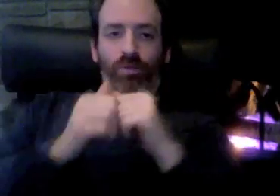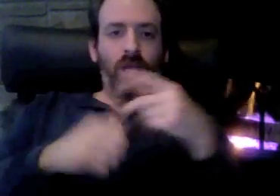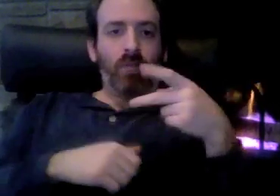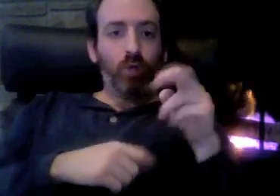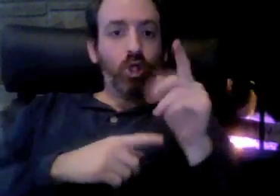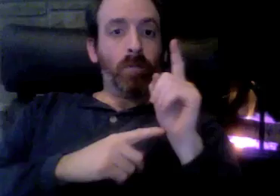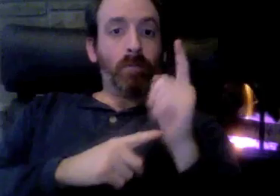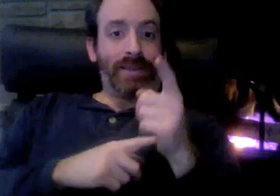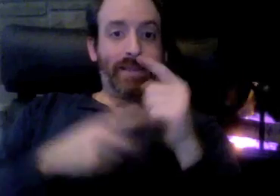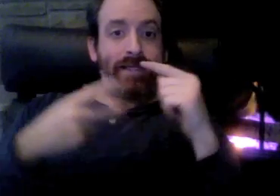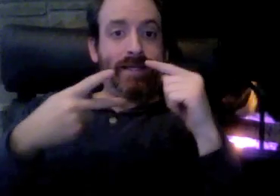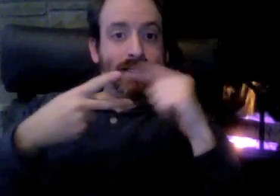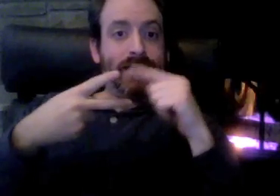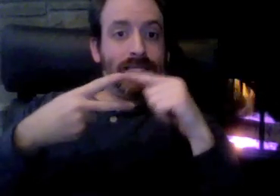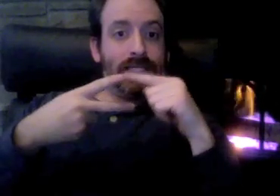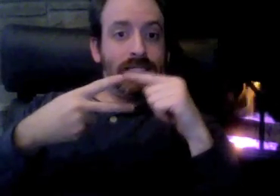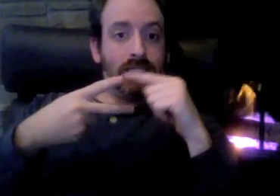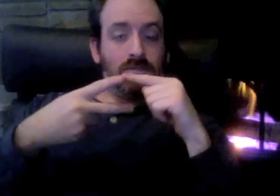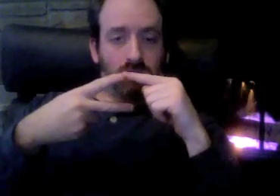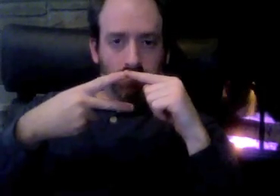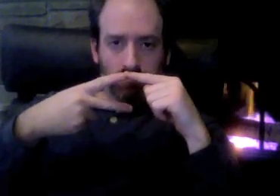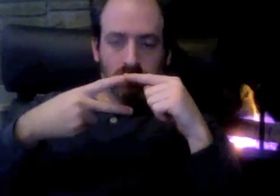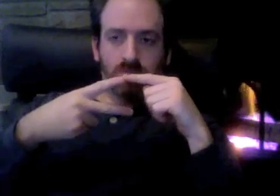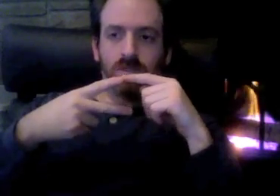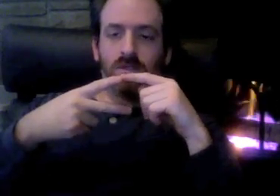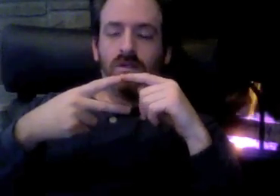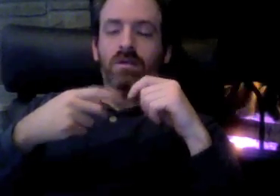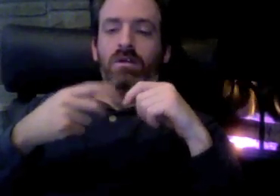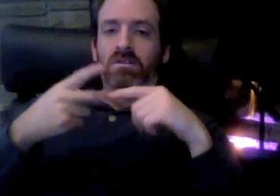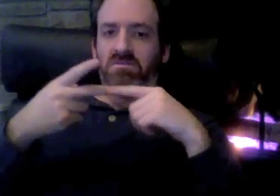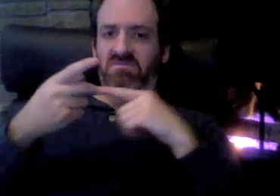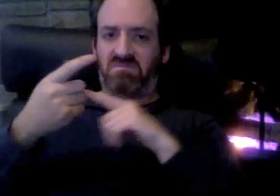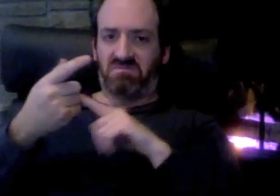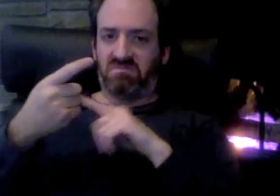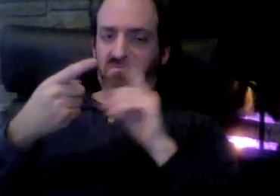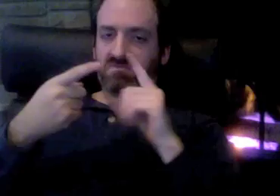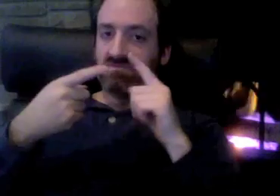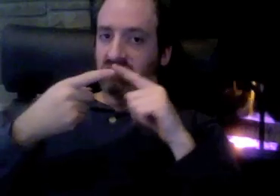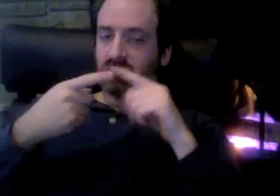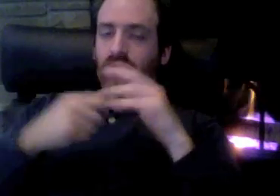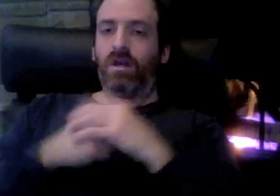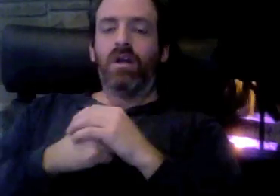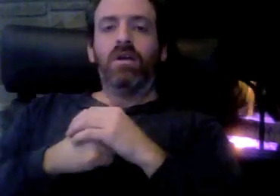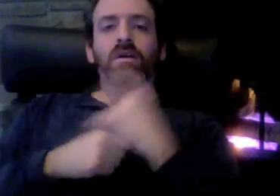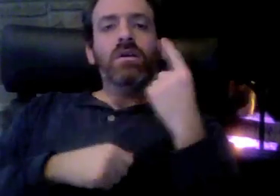Now, I’d like to discuss about "Per-Minute" rate structure.